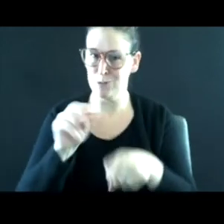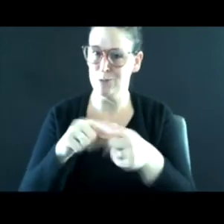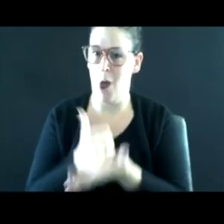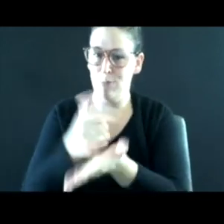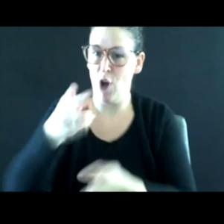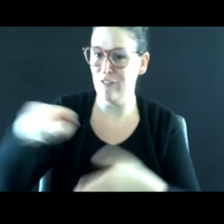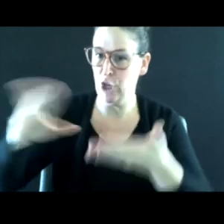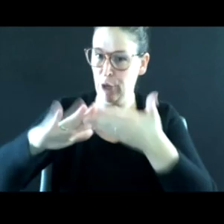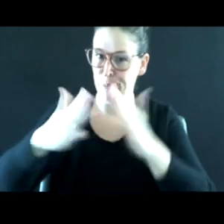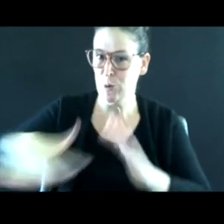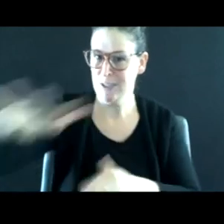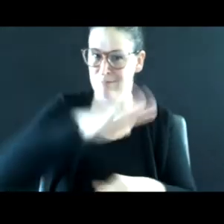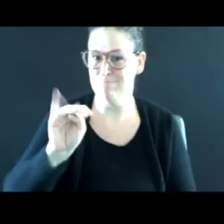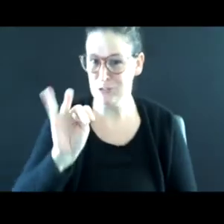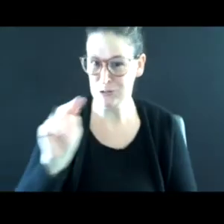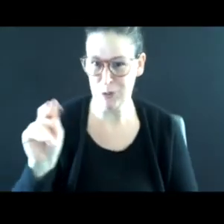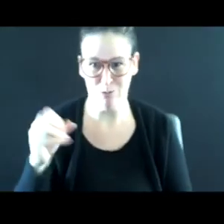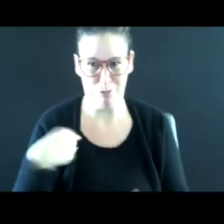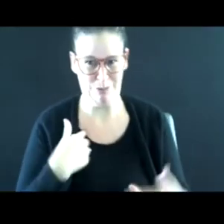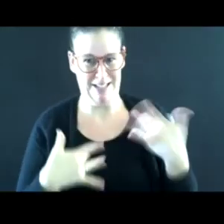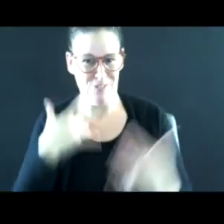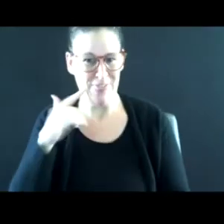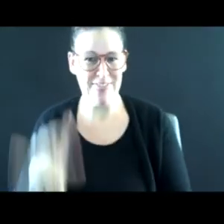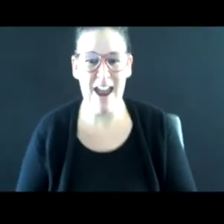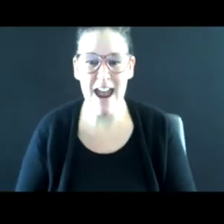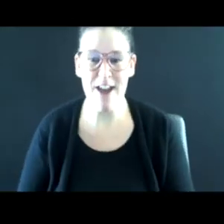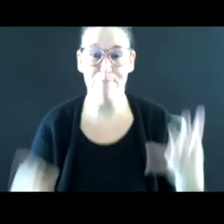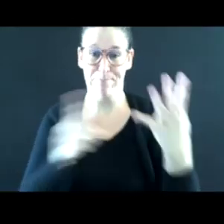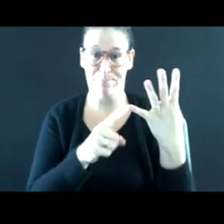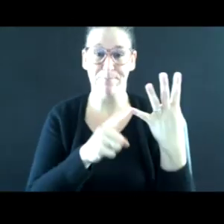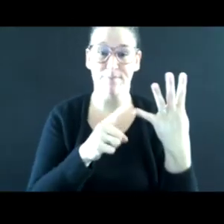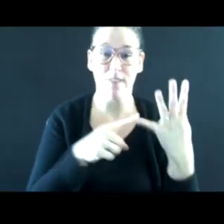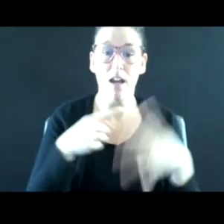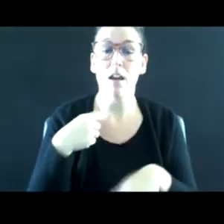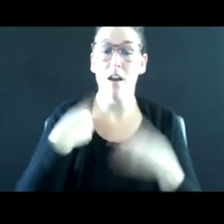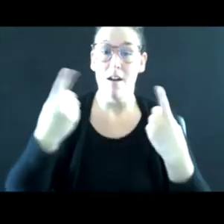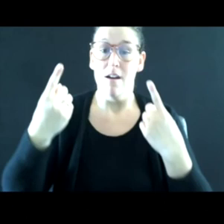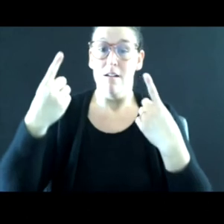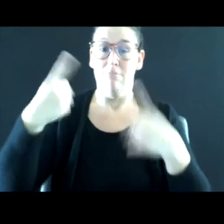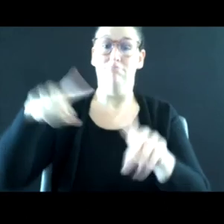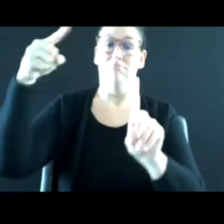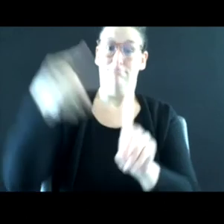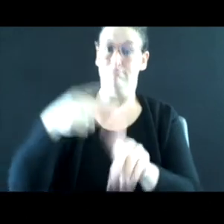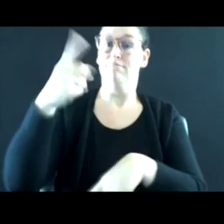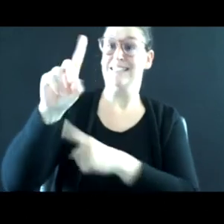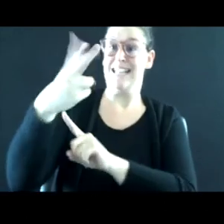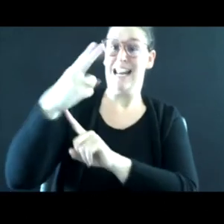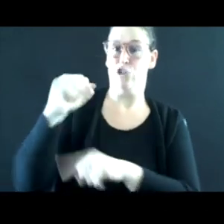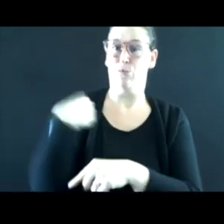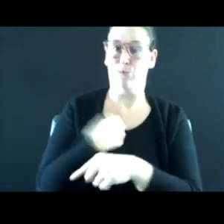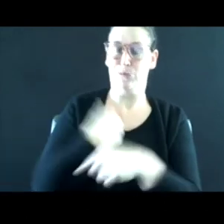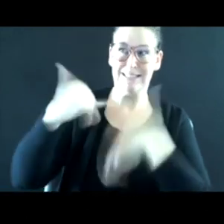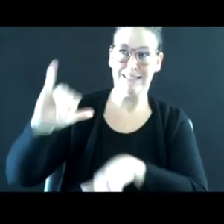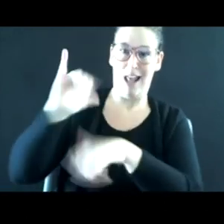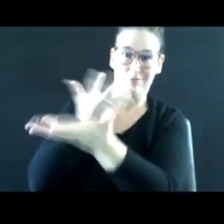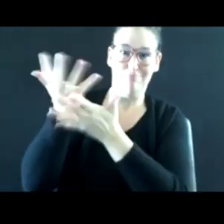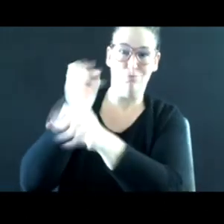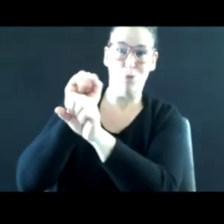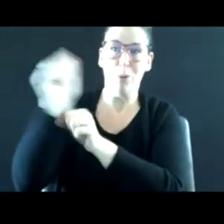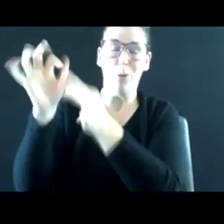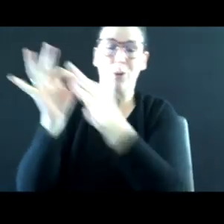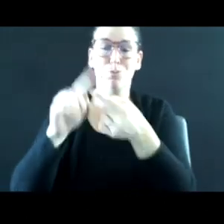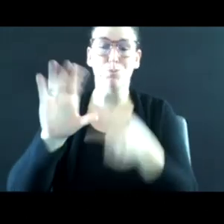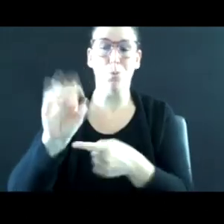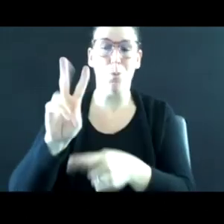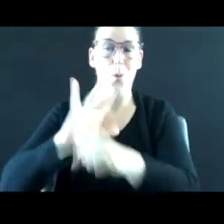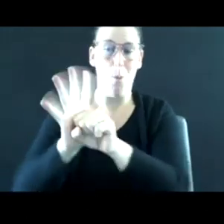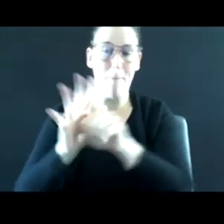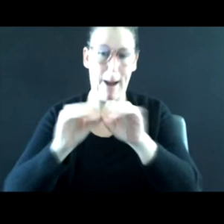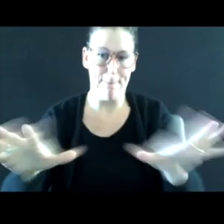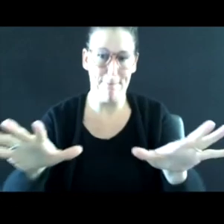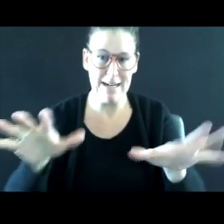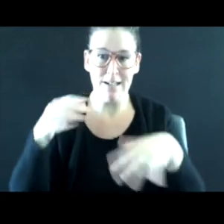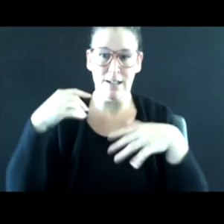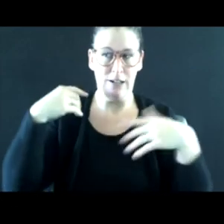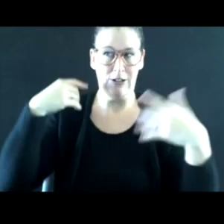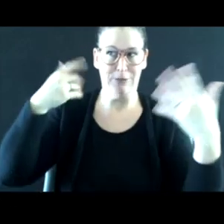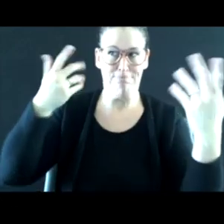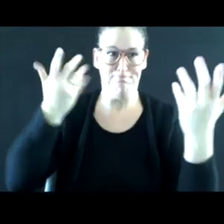Hard of Hearing Project. We are excited to see who will be working with us.